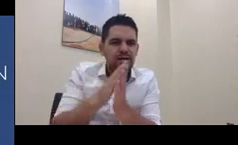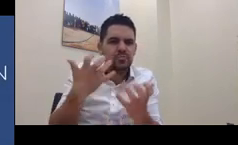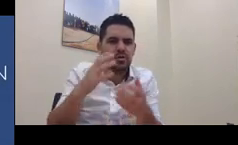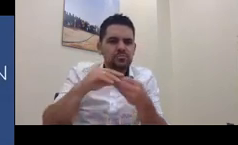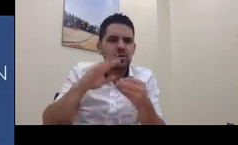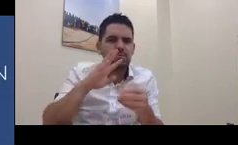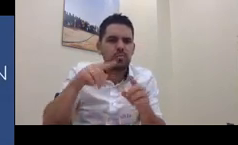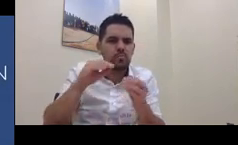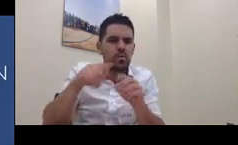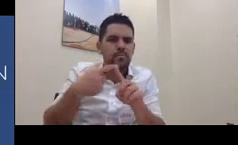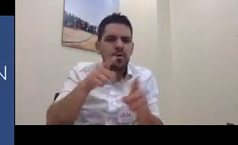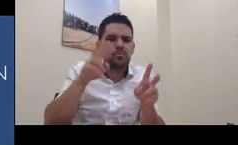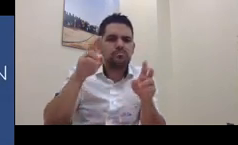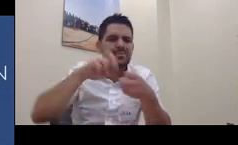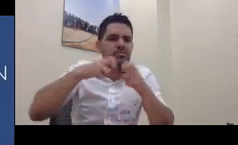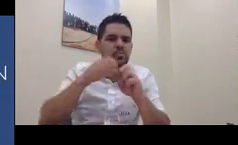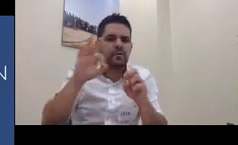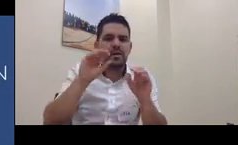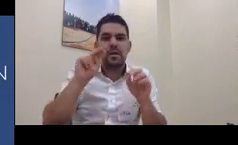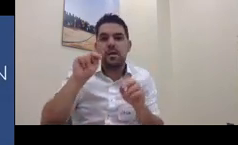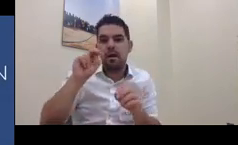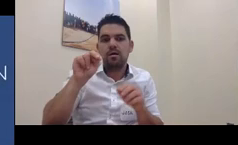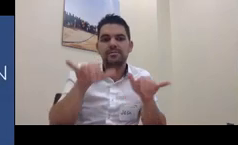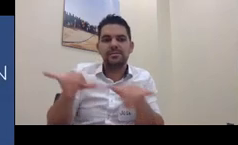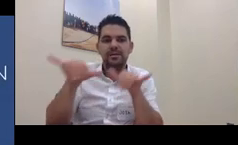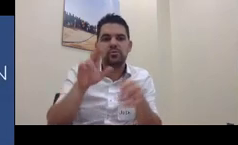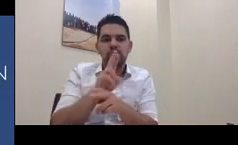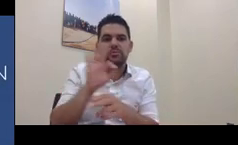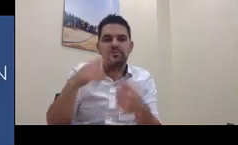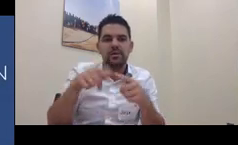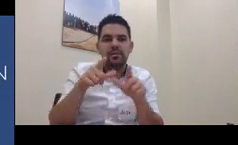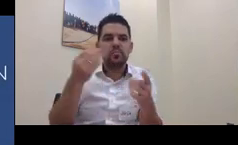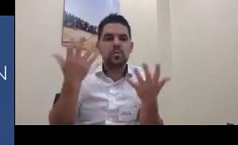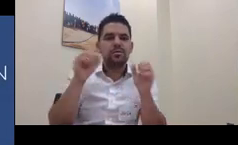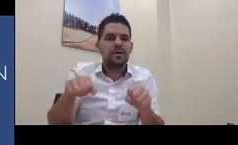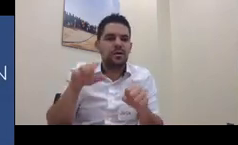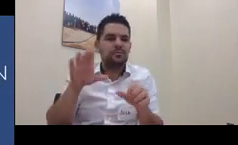Josa, you asked you wanted me to talk more about the issues of nonstandard use of sign language